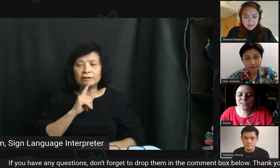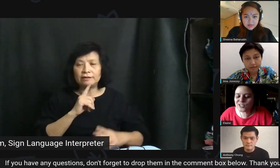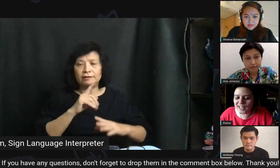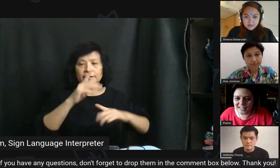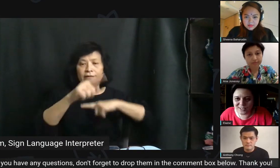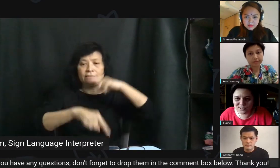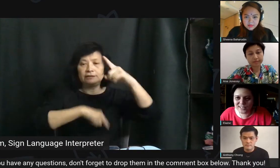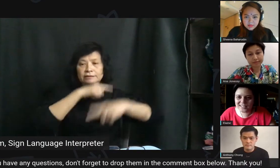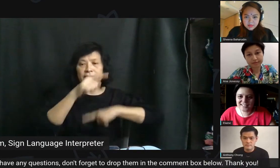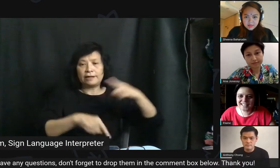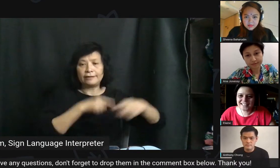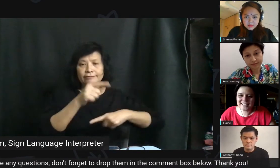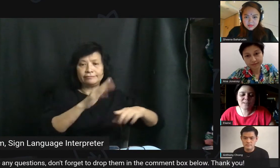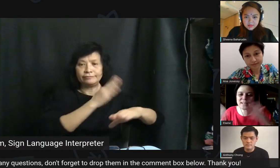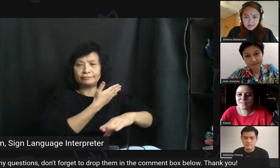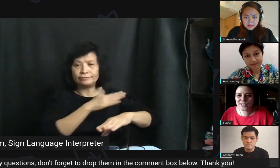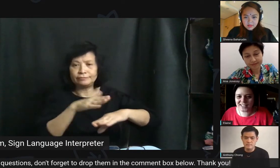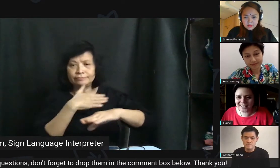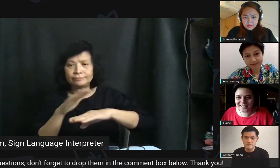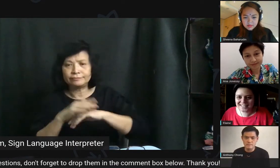How did you get into it? Tell me everything.